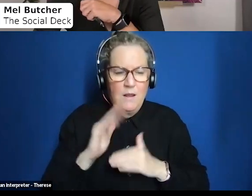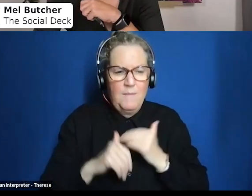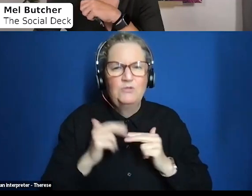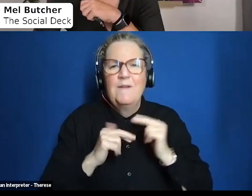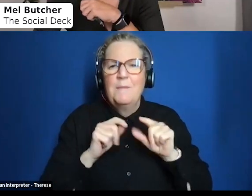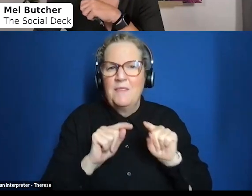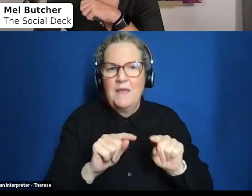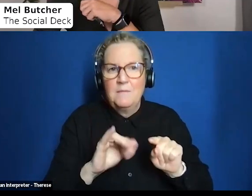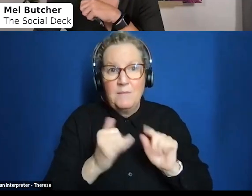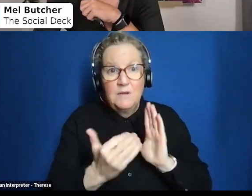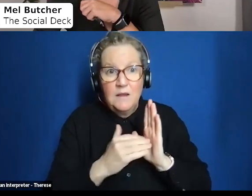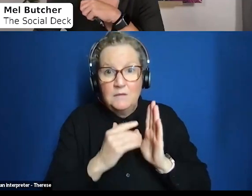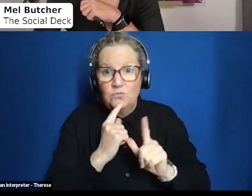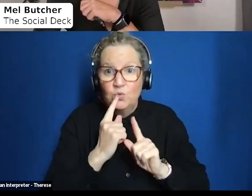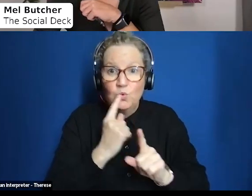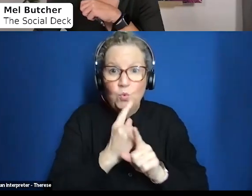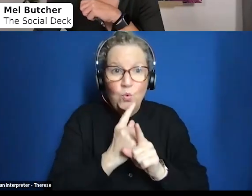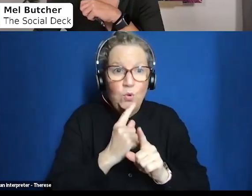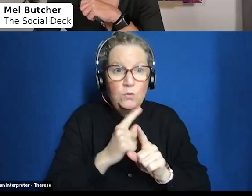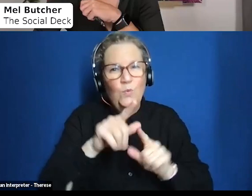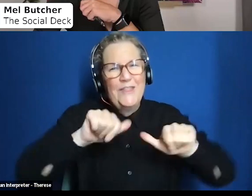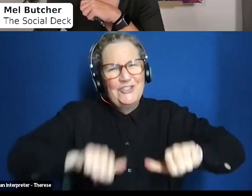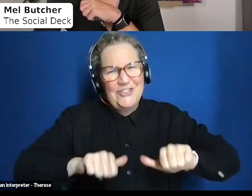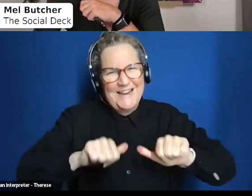You might have something to say about that as the Chair.